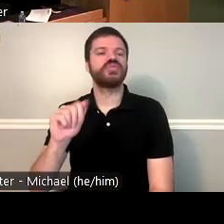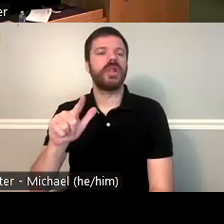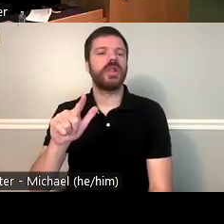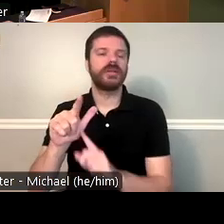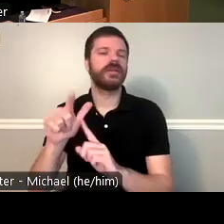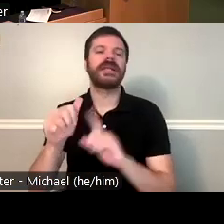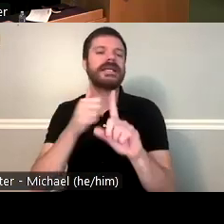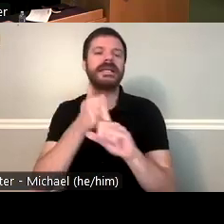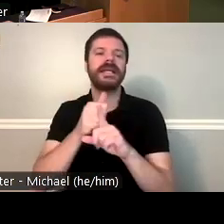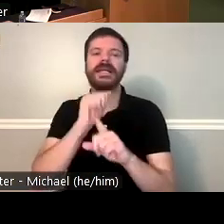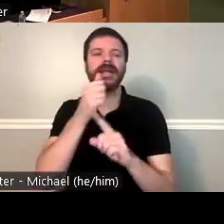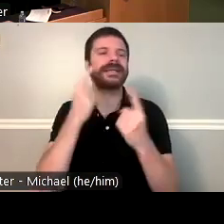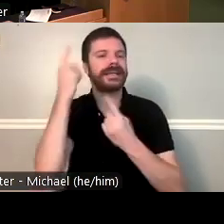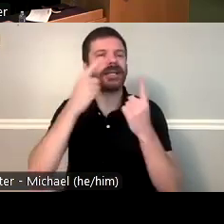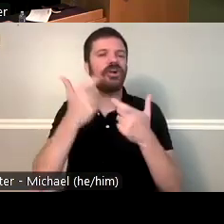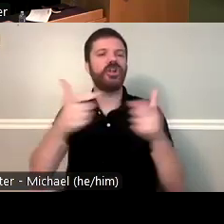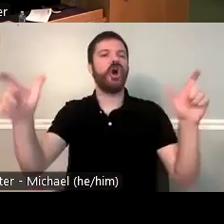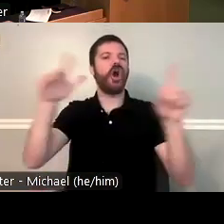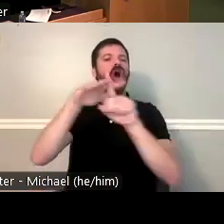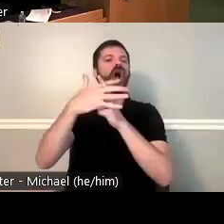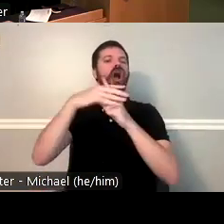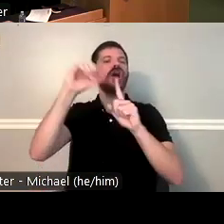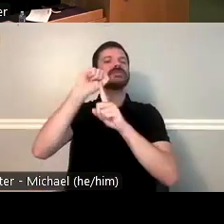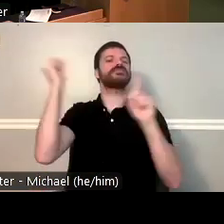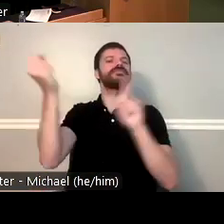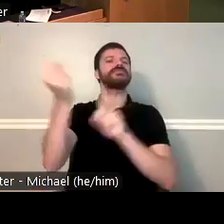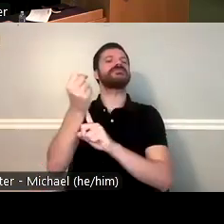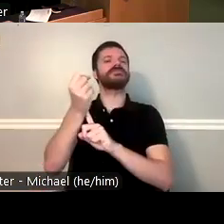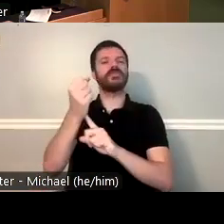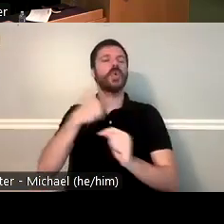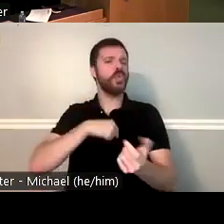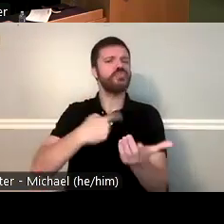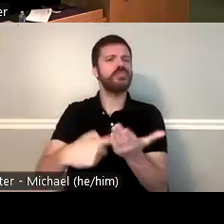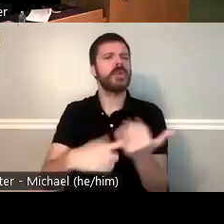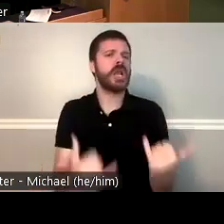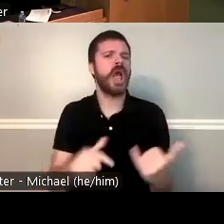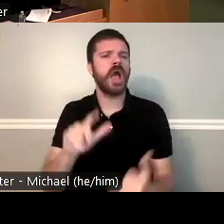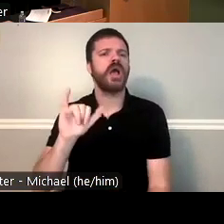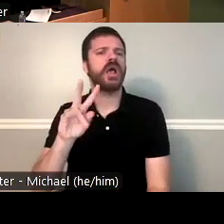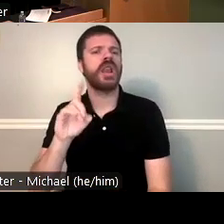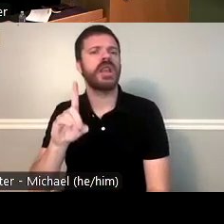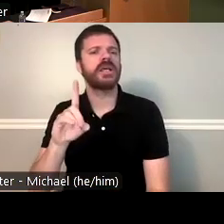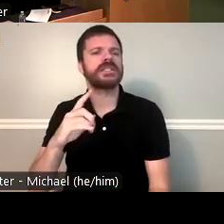larger circumstances the we talk now about the lived experience the lived experience of facing